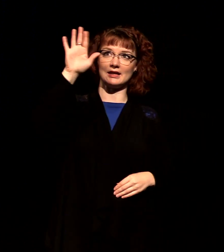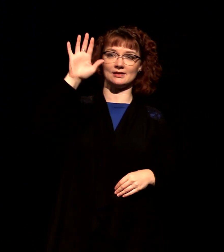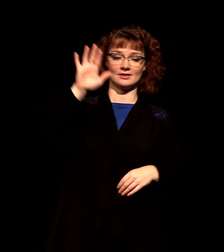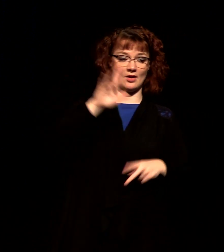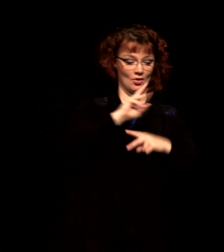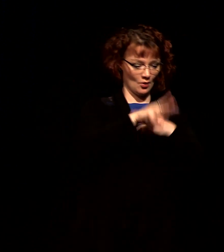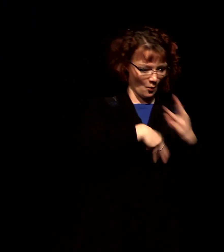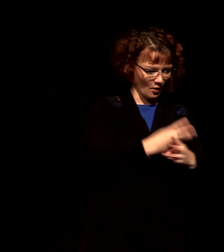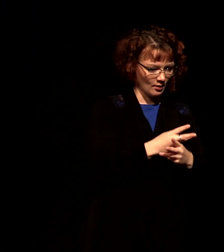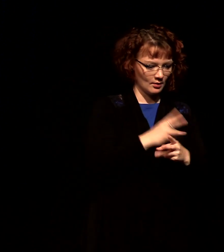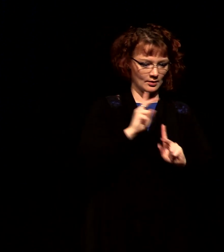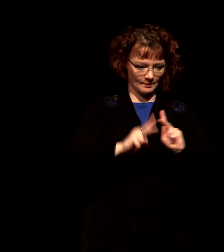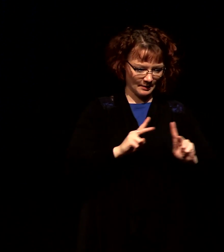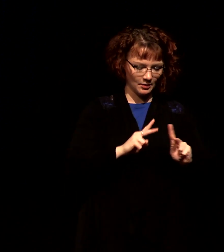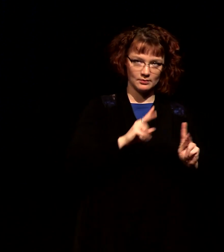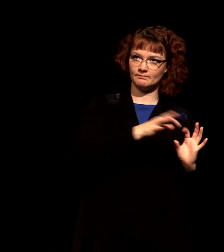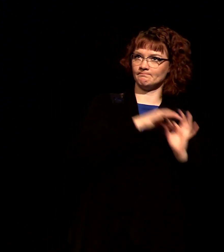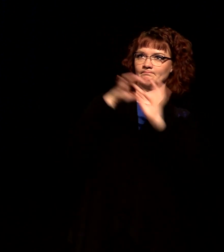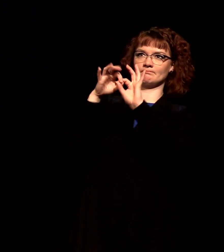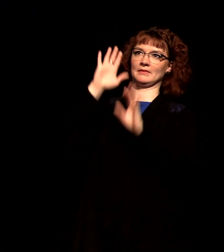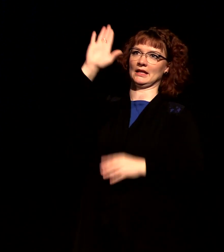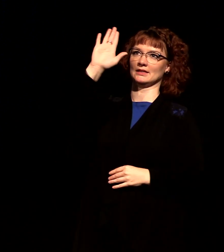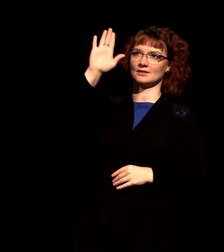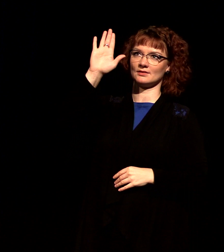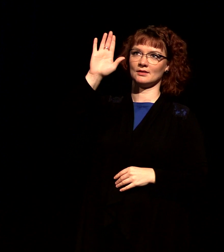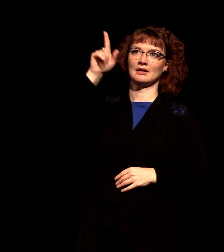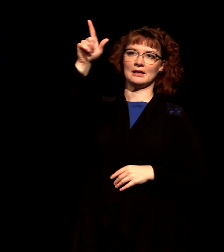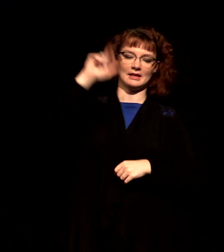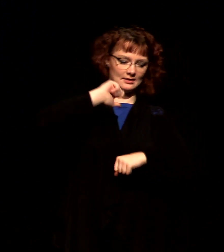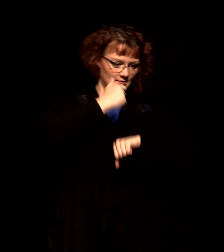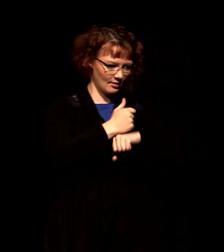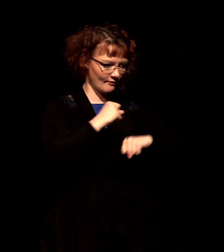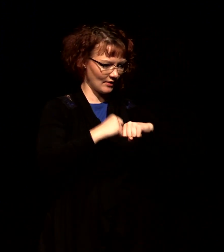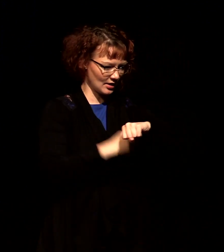belong to him, for he laid the Earth's foundation on the seas